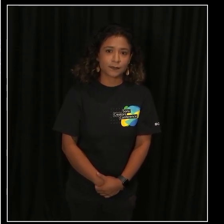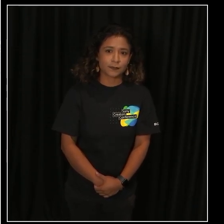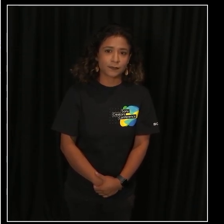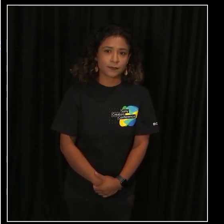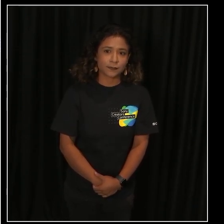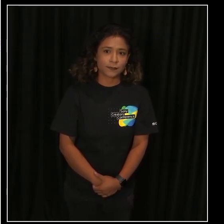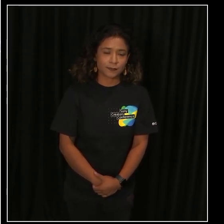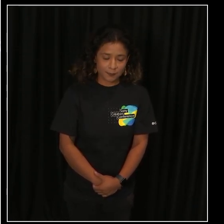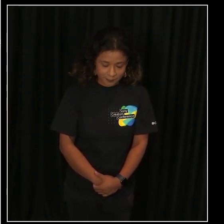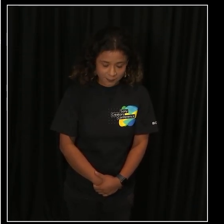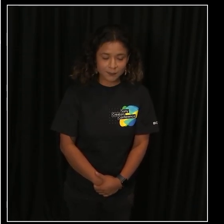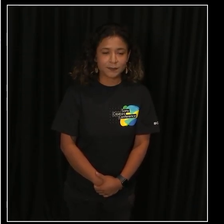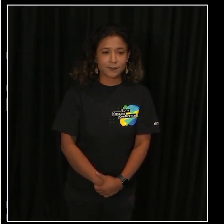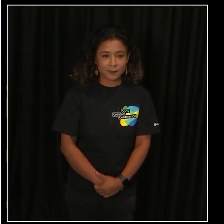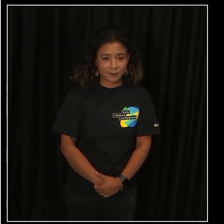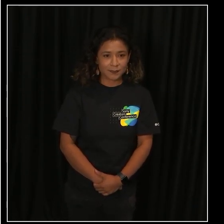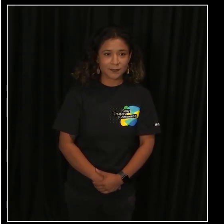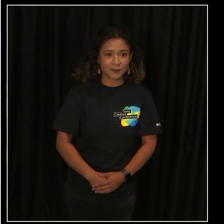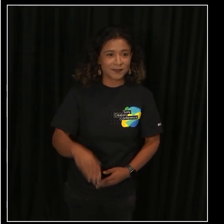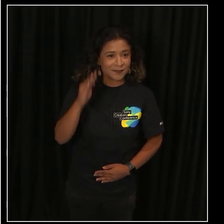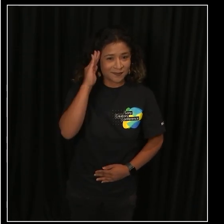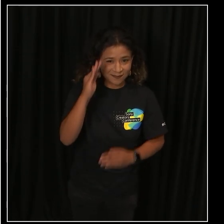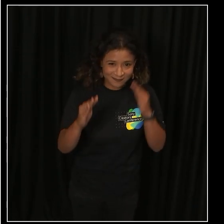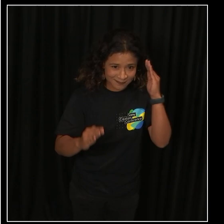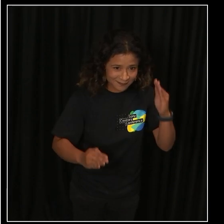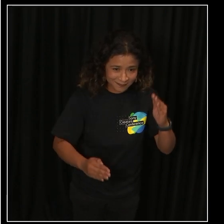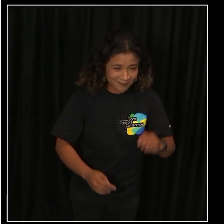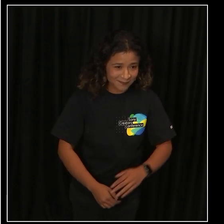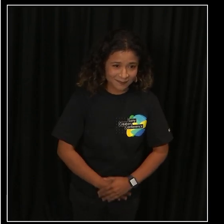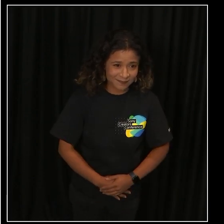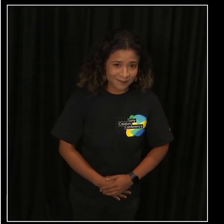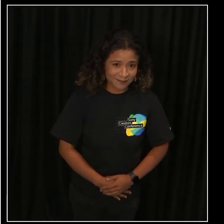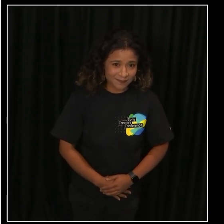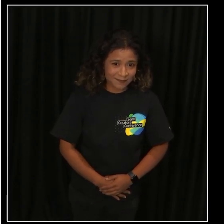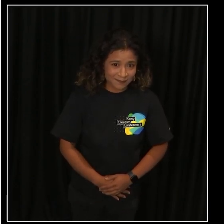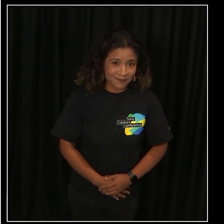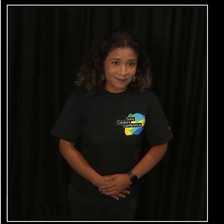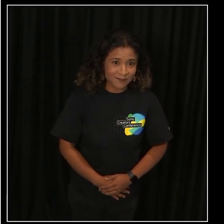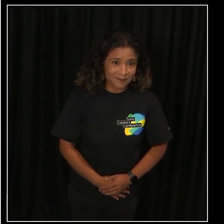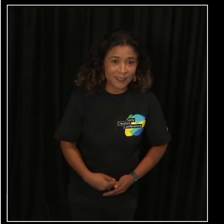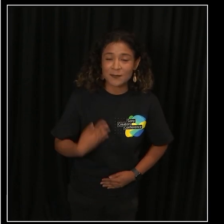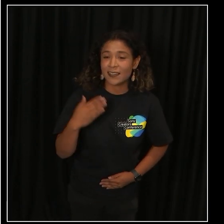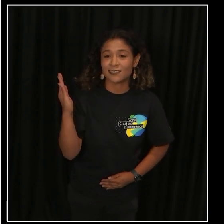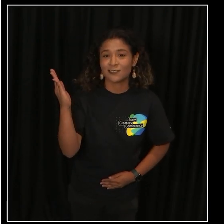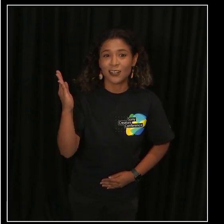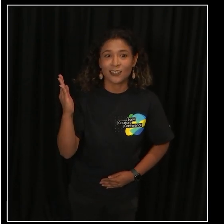Okay, so... Hello everyone! Let be in my talks, Rendering Technologies